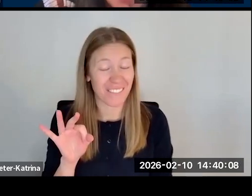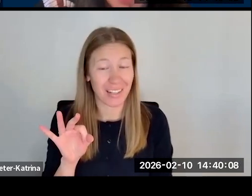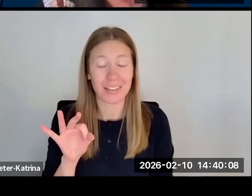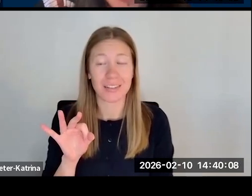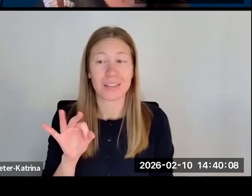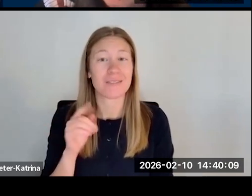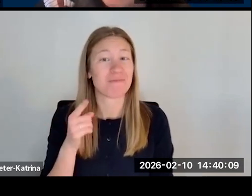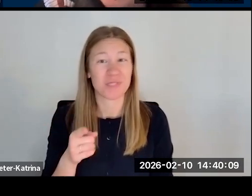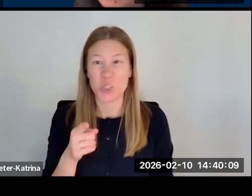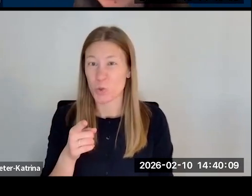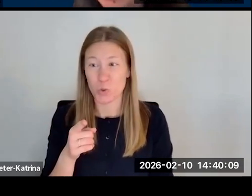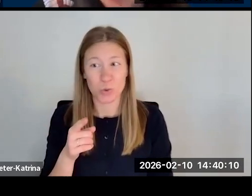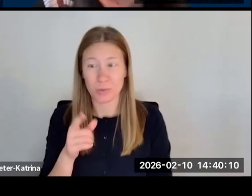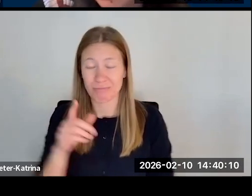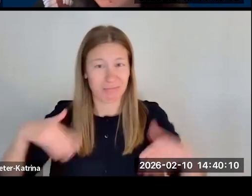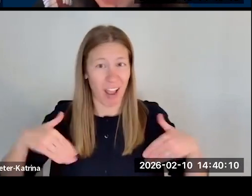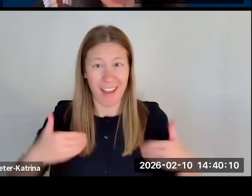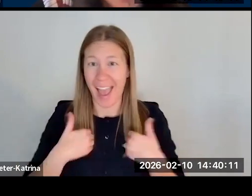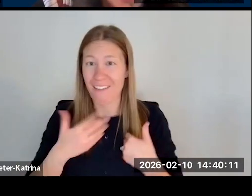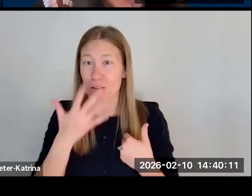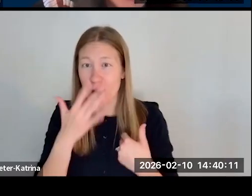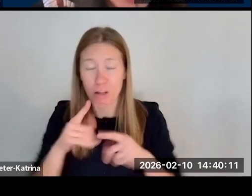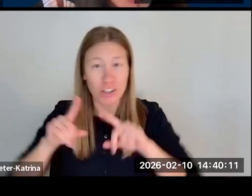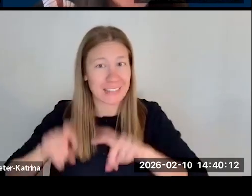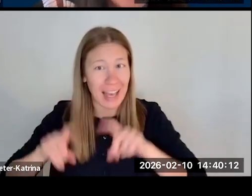the color contrast tool installed as a bookmark,